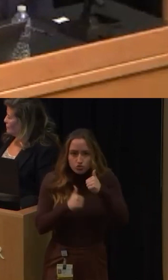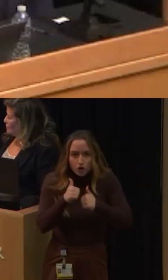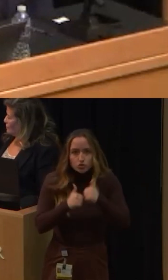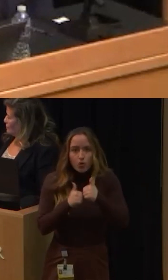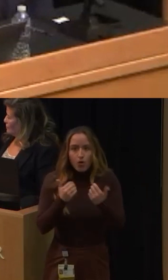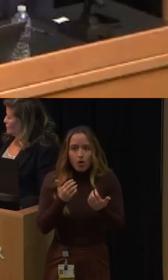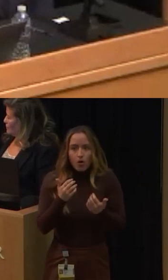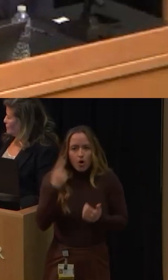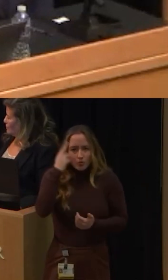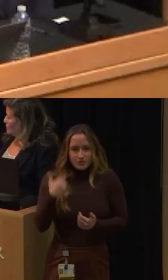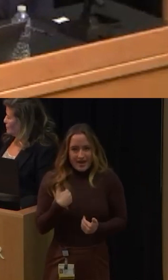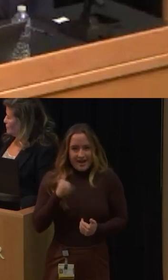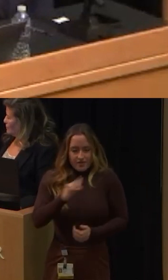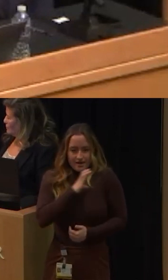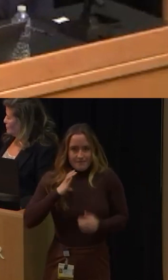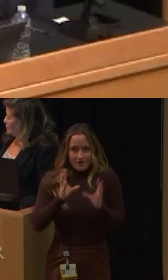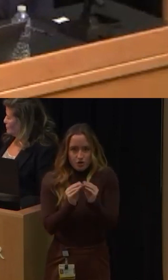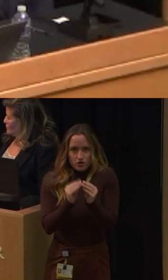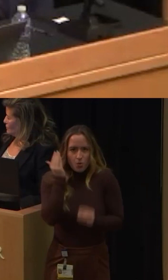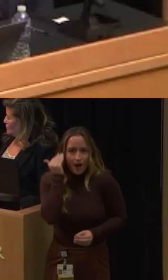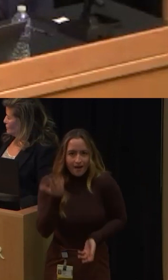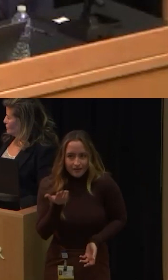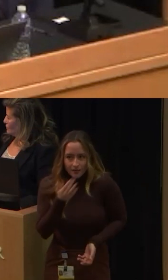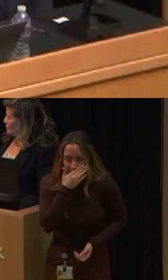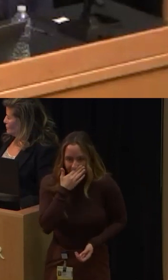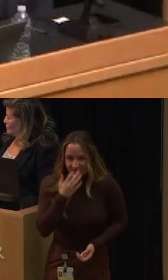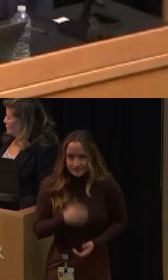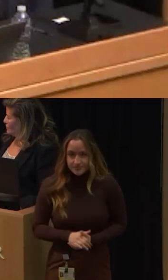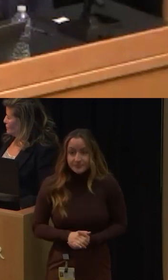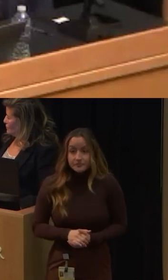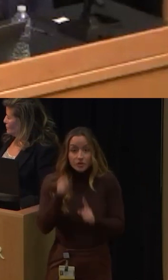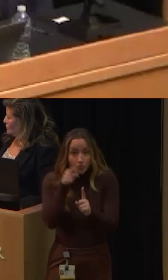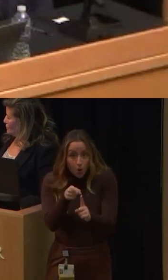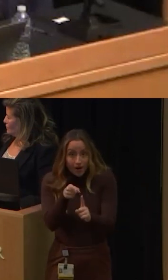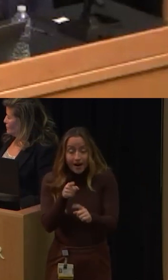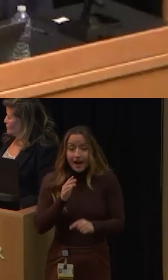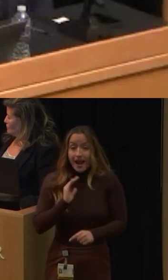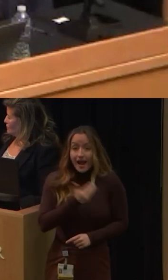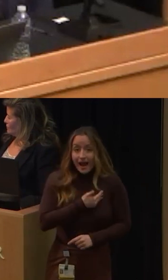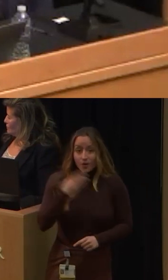And part of the challenge is that, you know, our history is not that different in Rochester